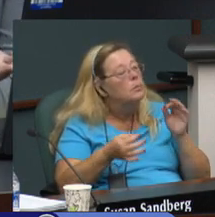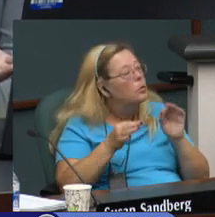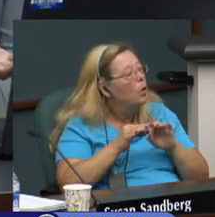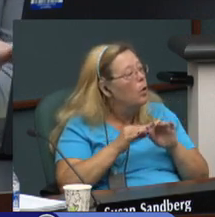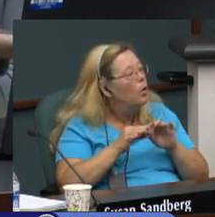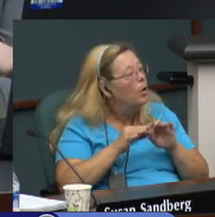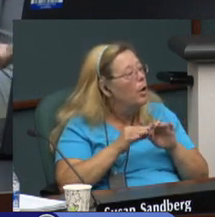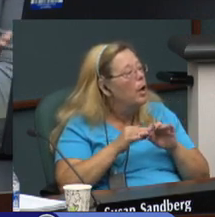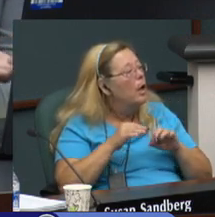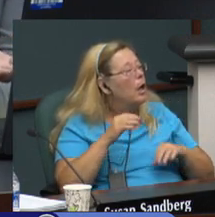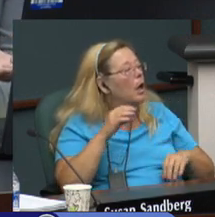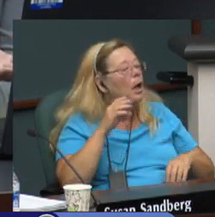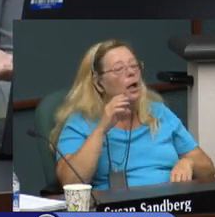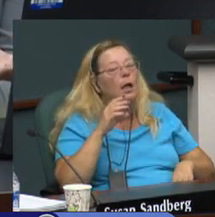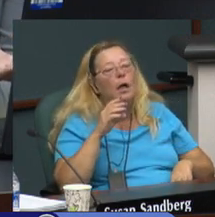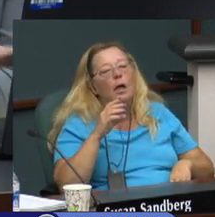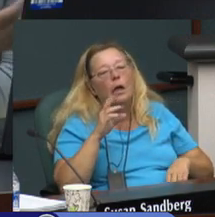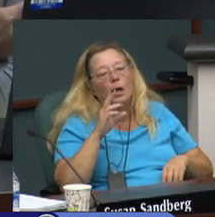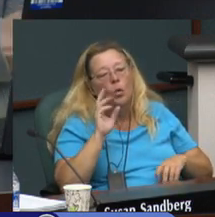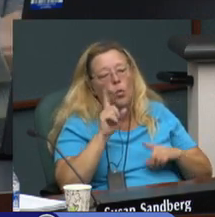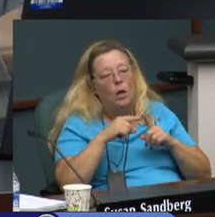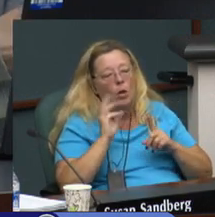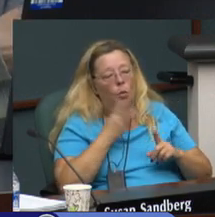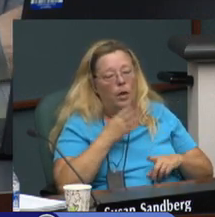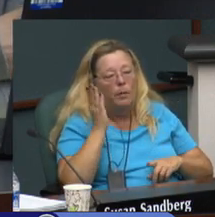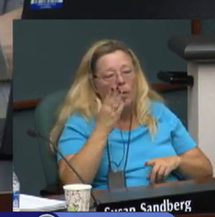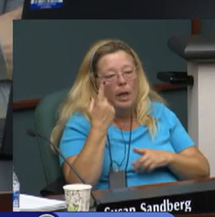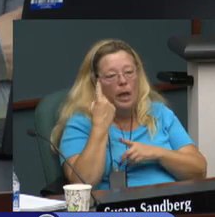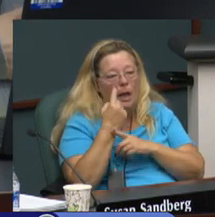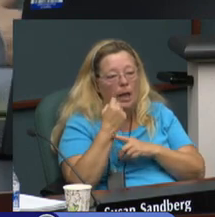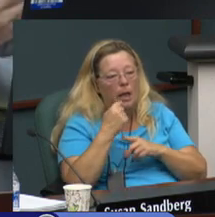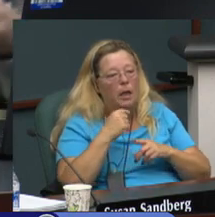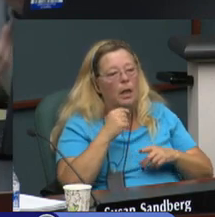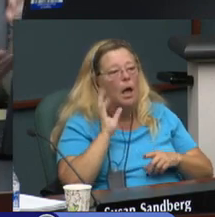units and when we gave our presentation last year in 2018 our first yearly